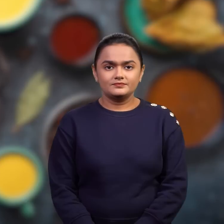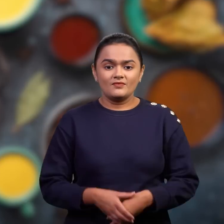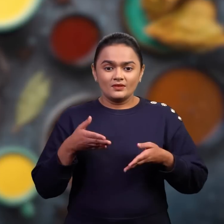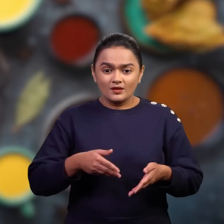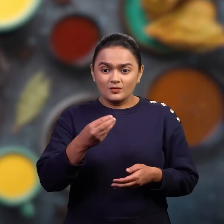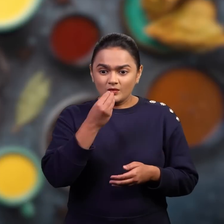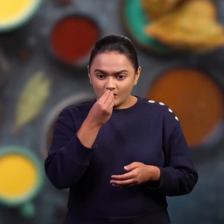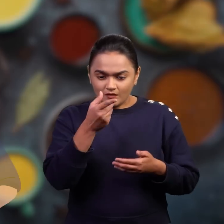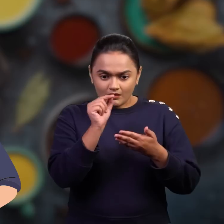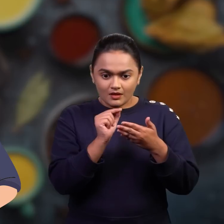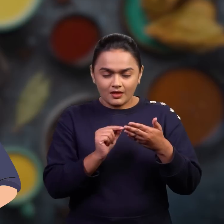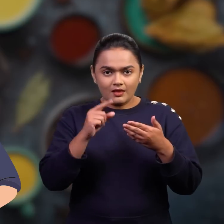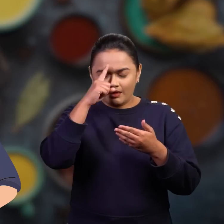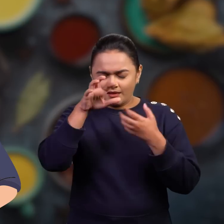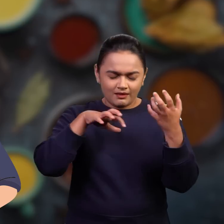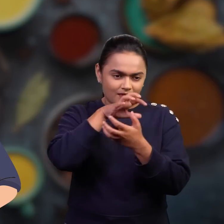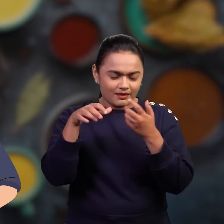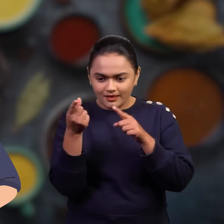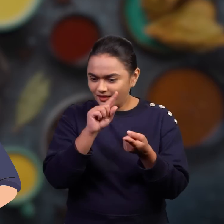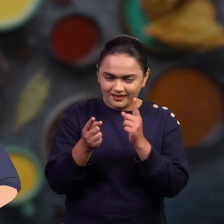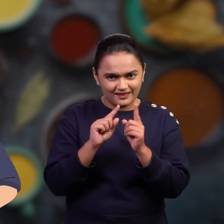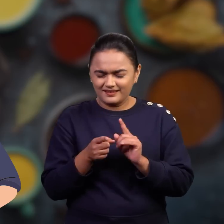All these diet restrictions may seem complicated to you.